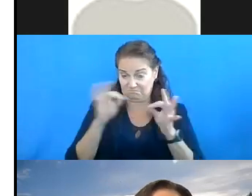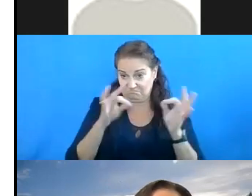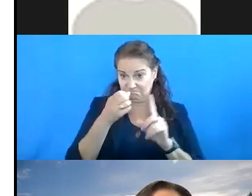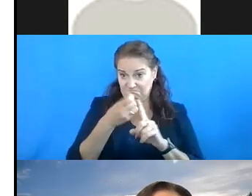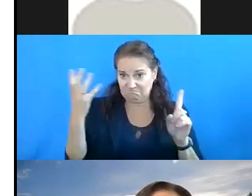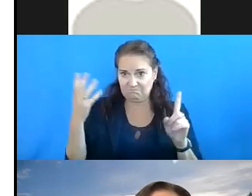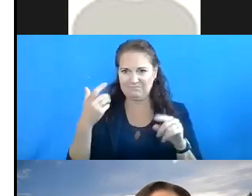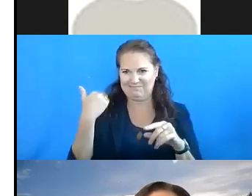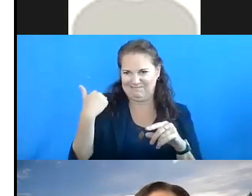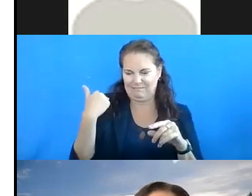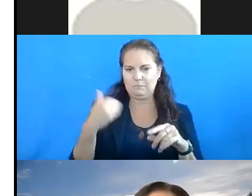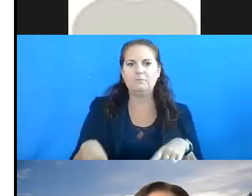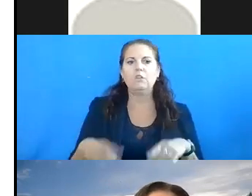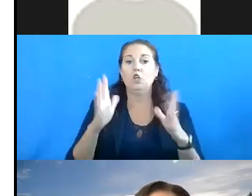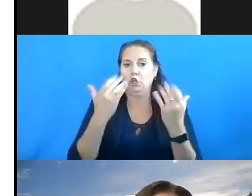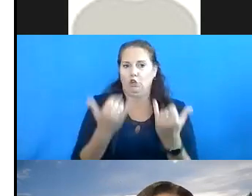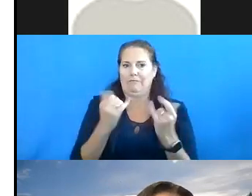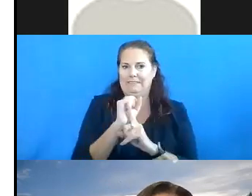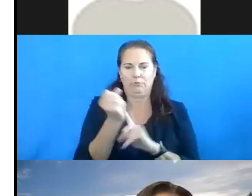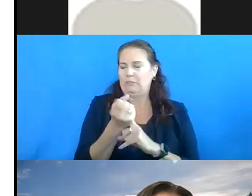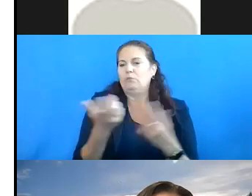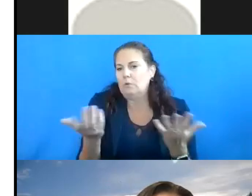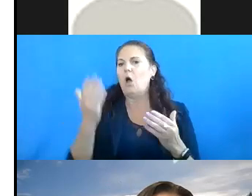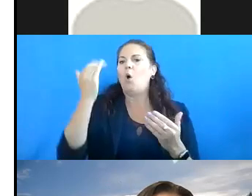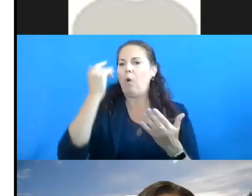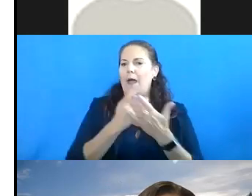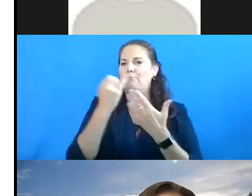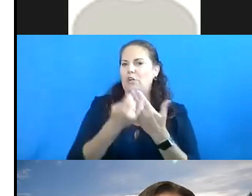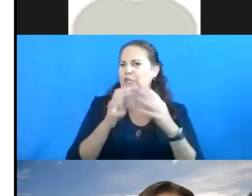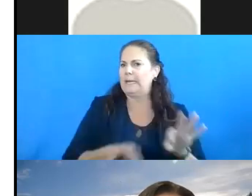looking at your current situation. Why is this project needed? What is important about it?